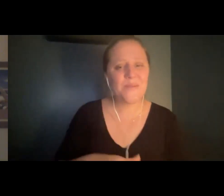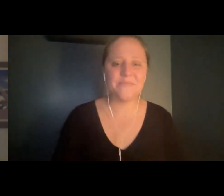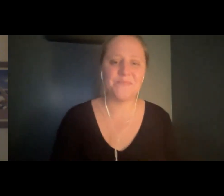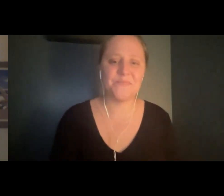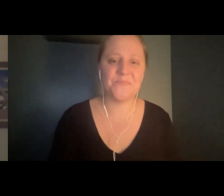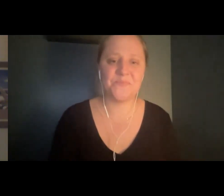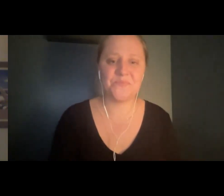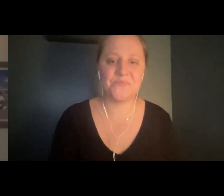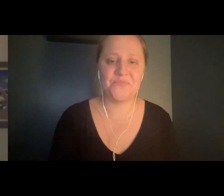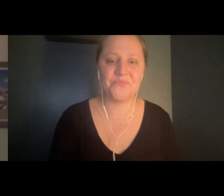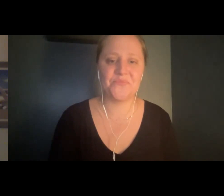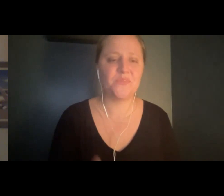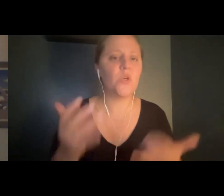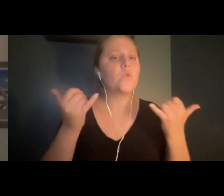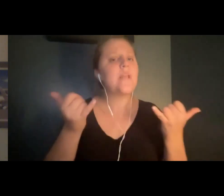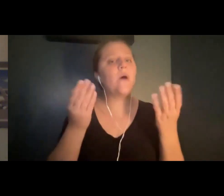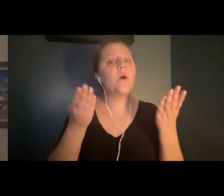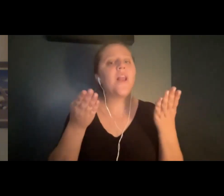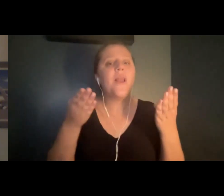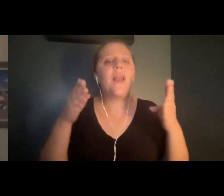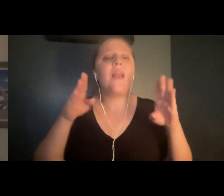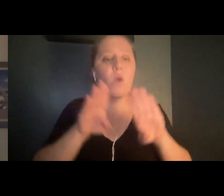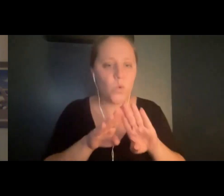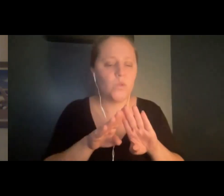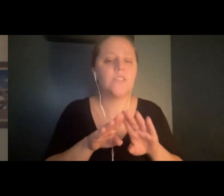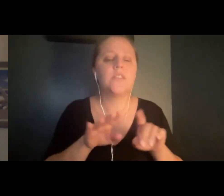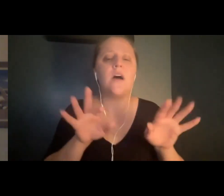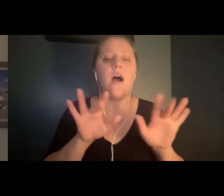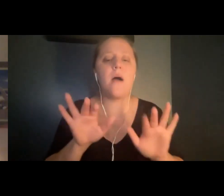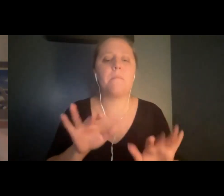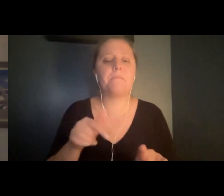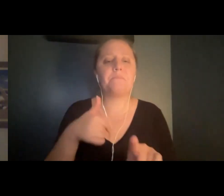I just wanted to close this all out with just, you know, as we were kind of